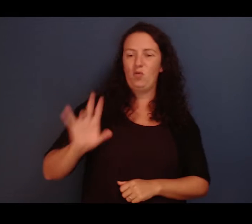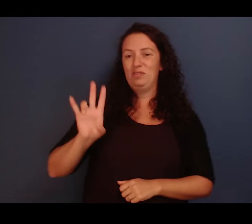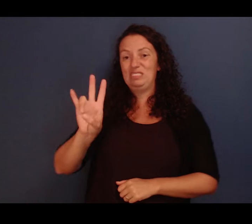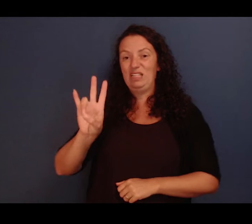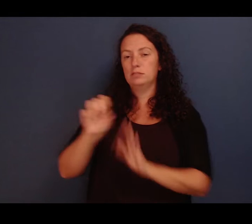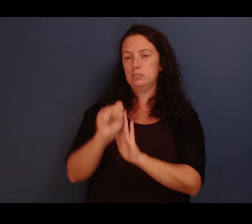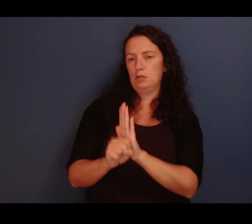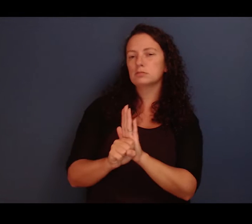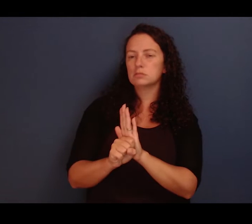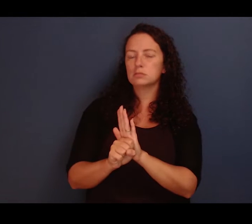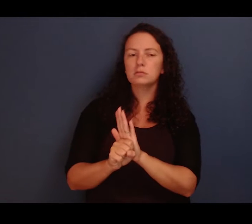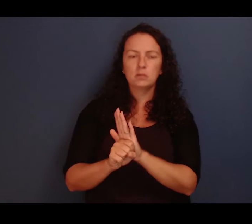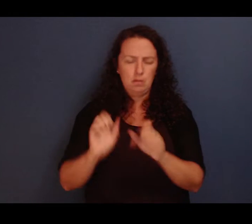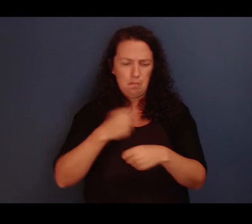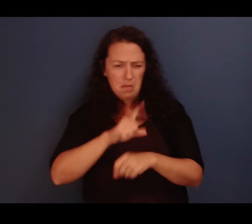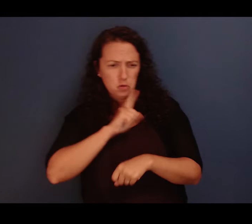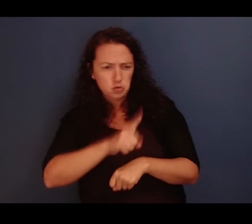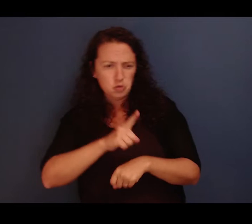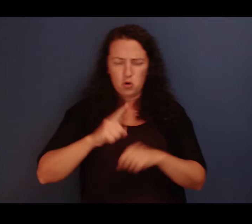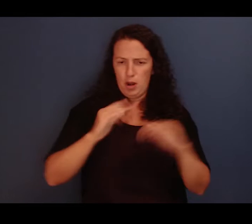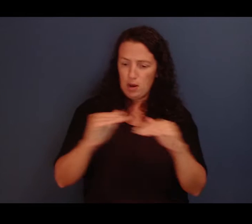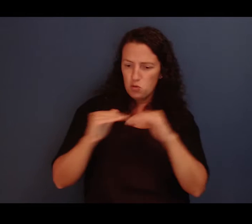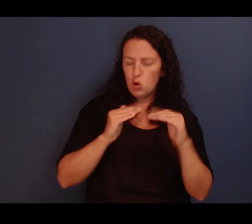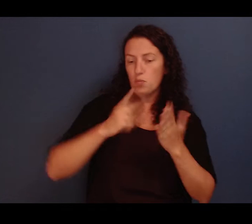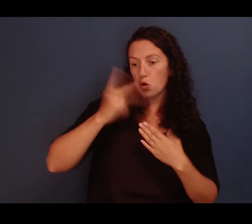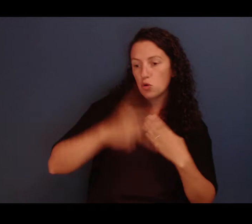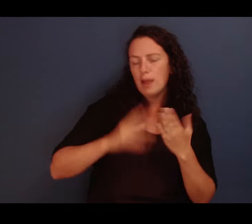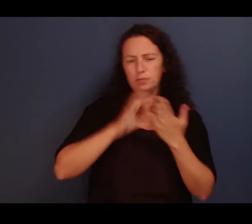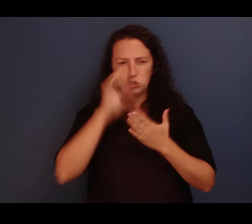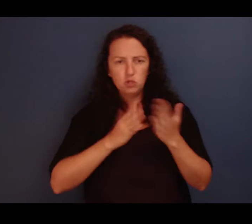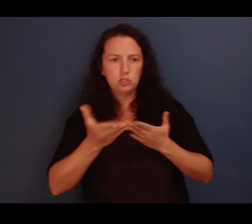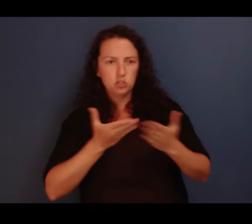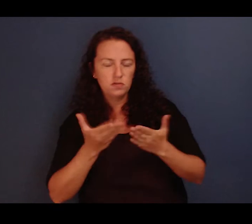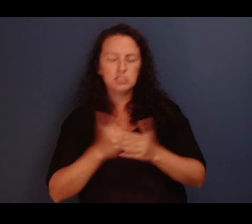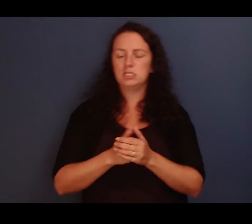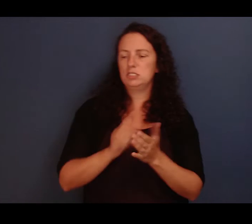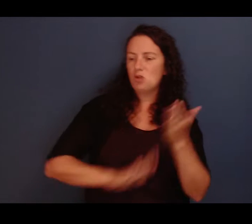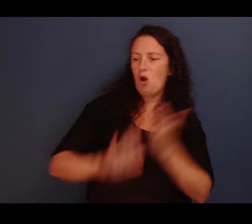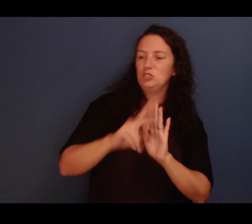states in order to ensure that academic programming, student services, college policies and planning,